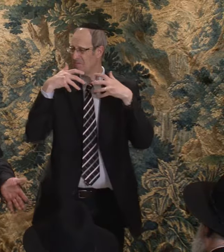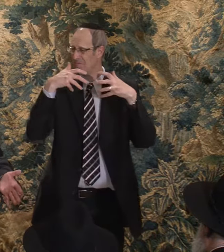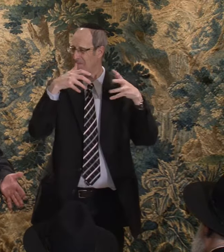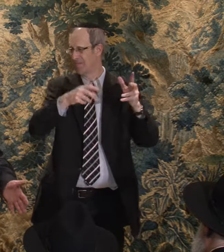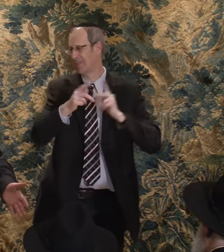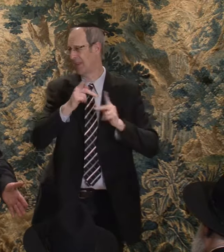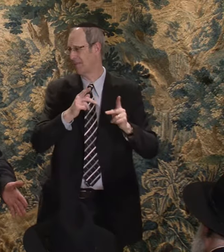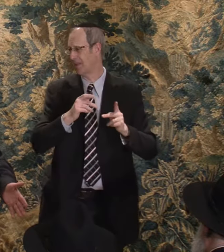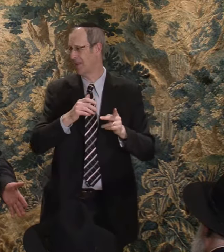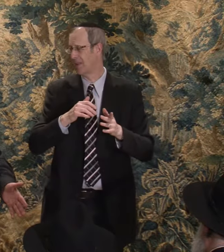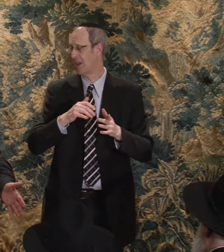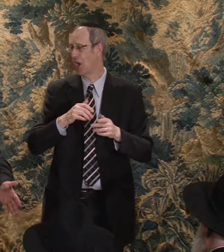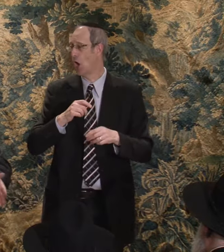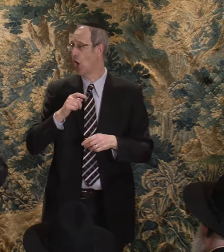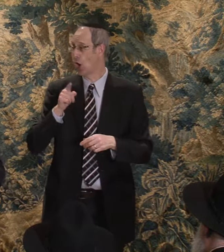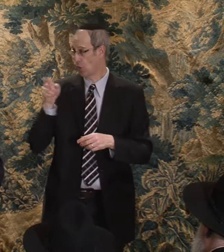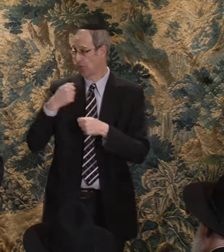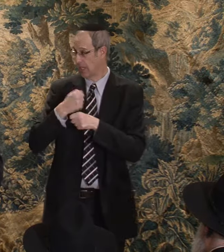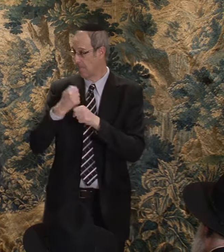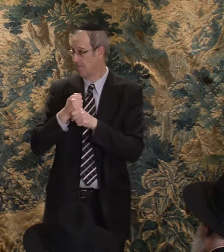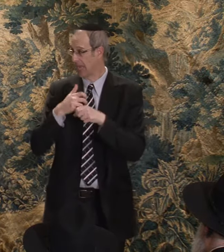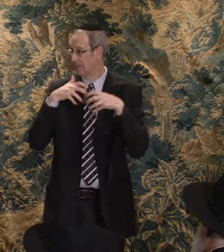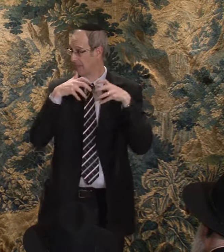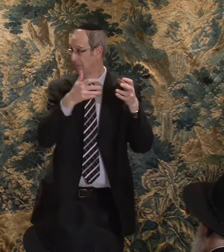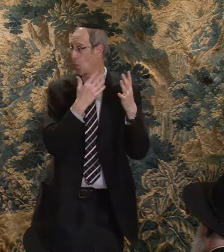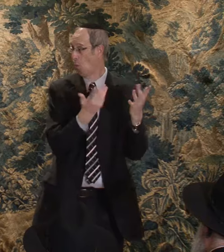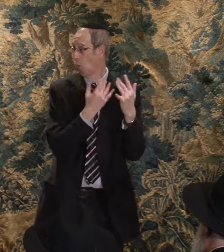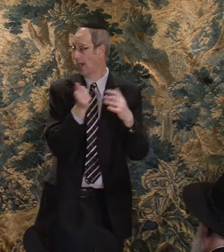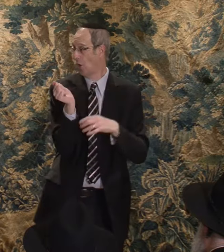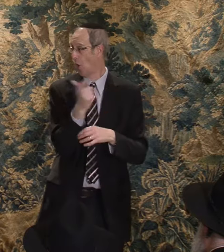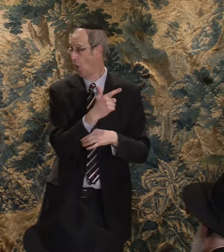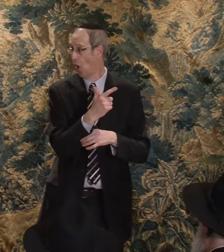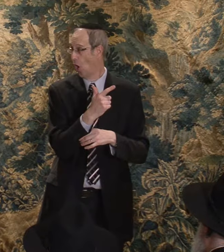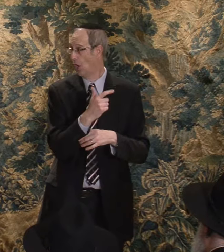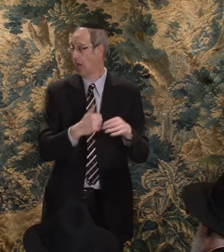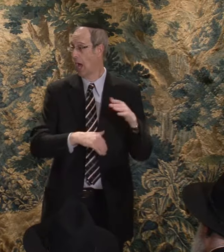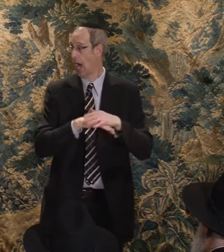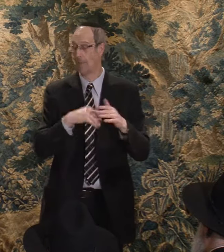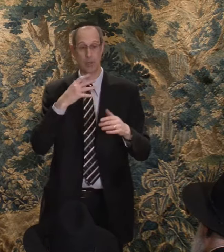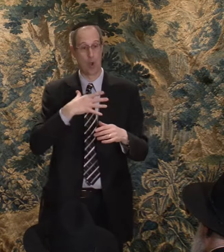make the whole crowd wait until you get white wine you know draft Sheinberg said